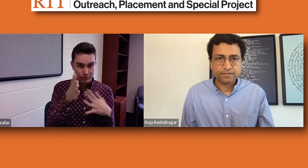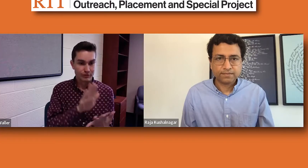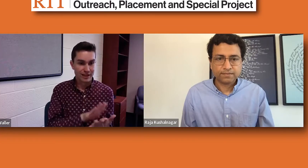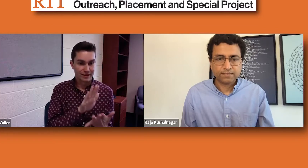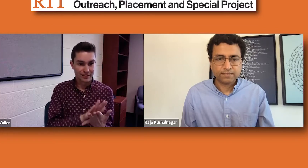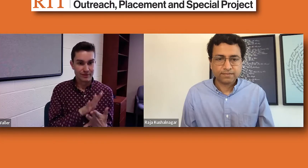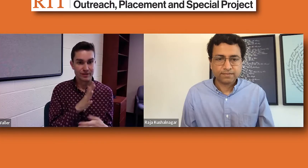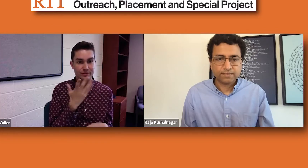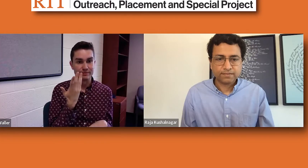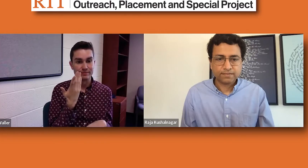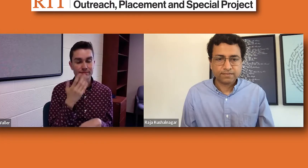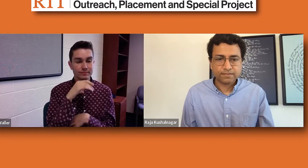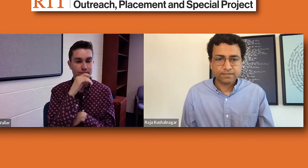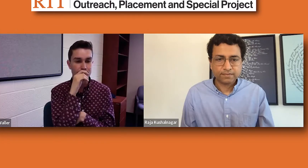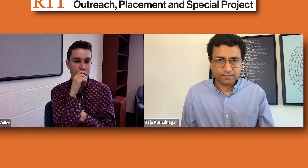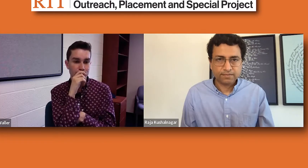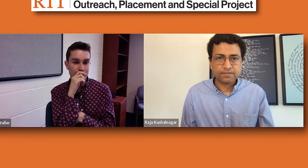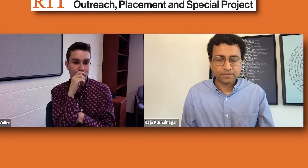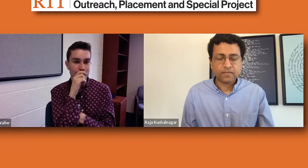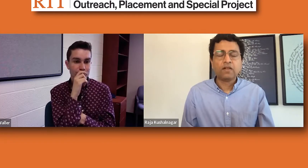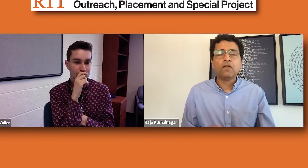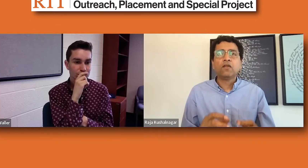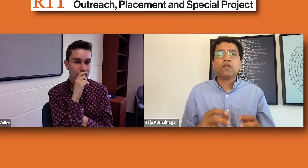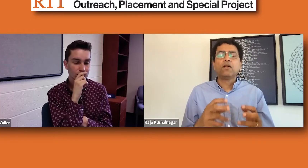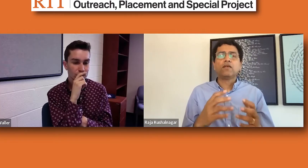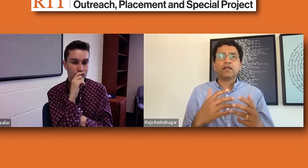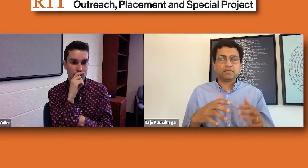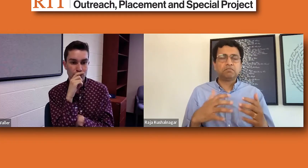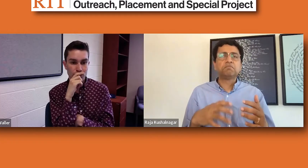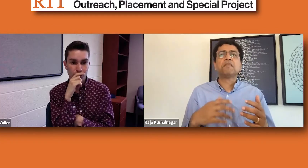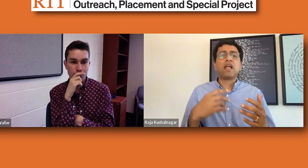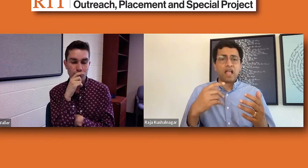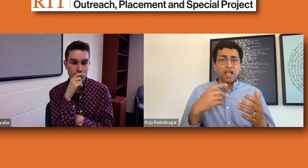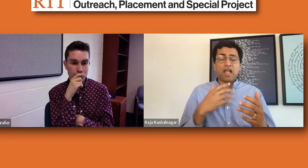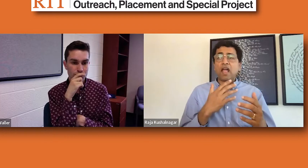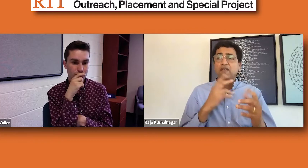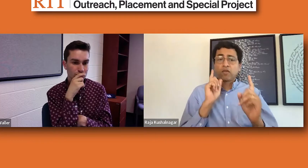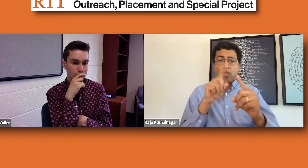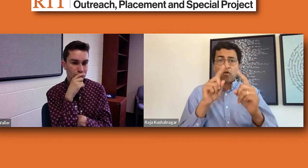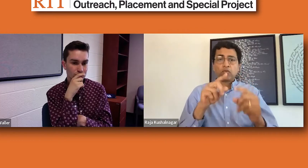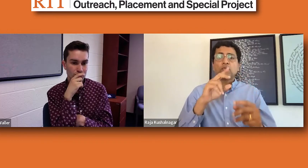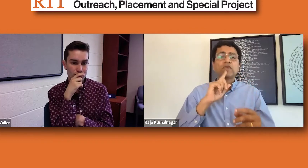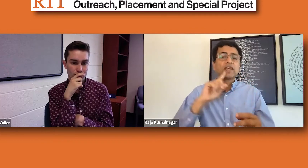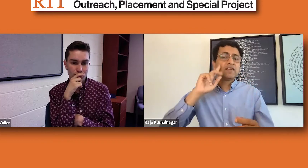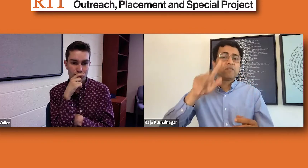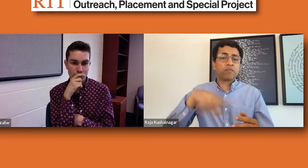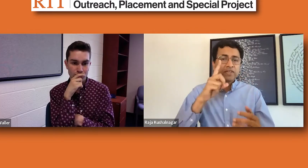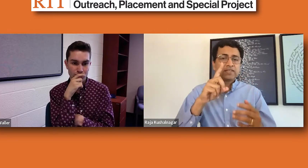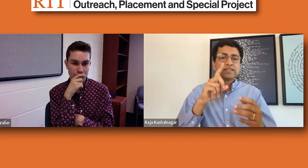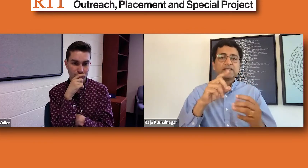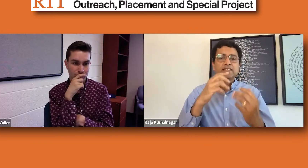in the academic environment.